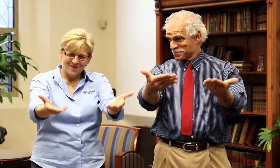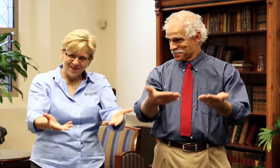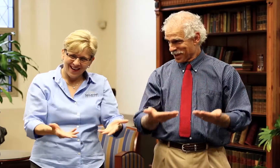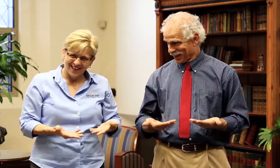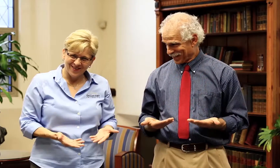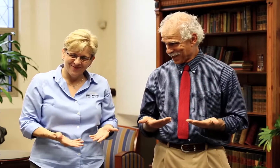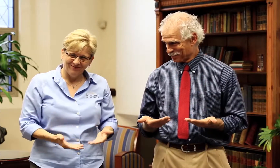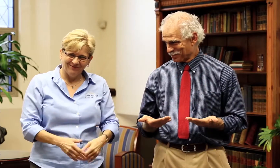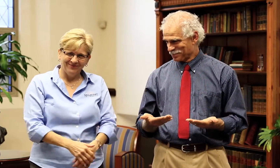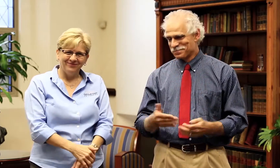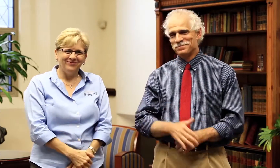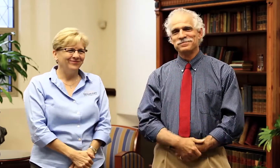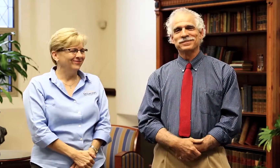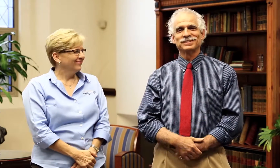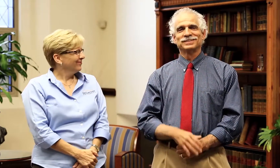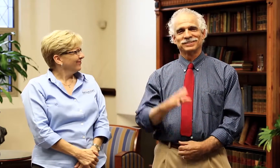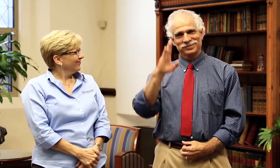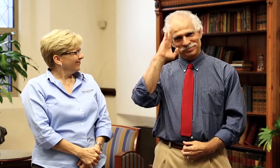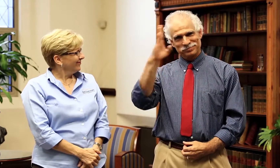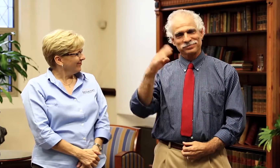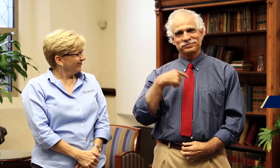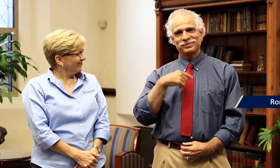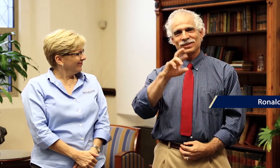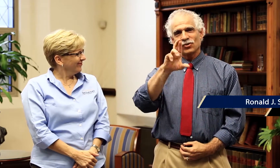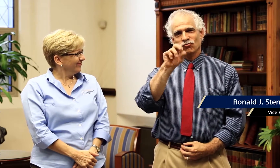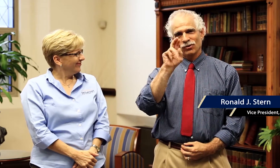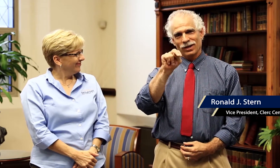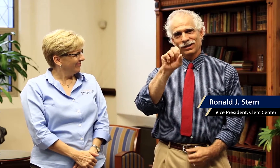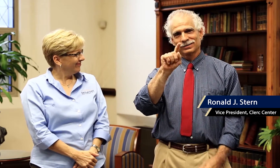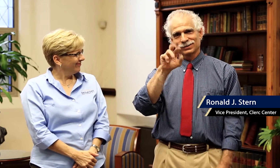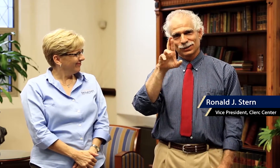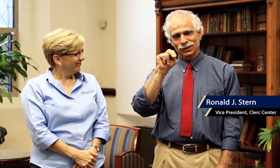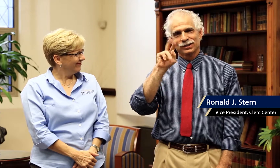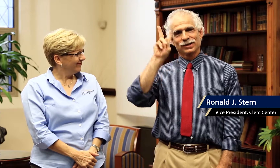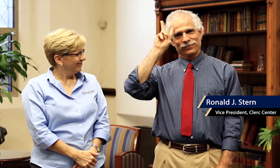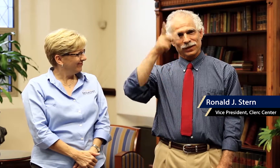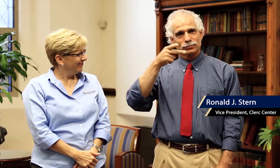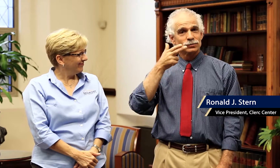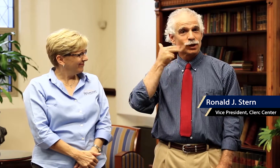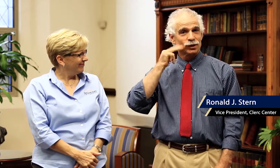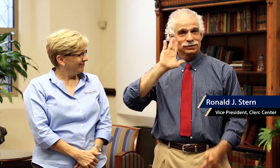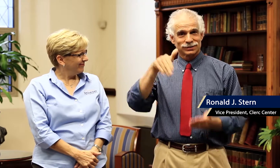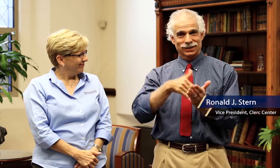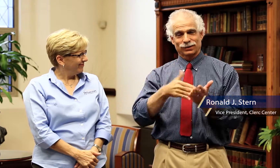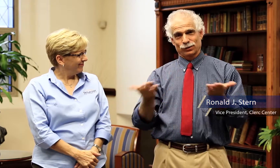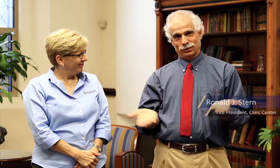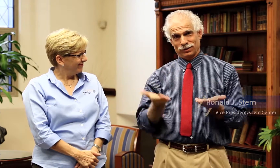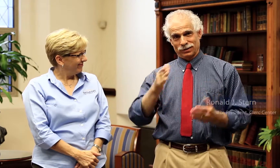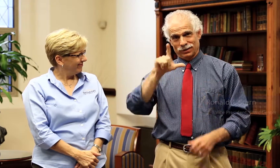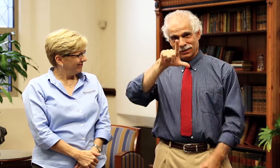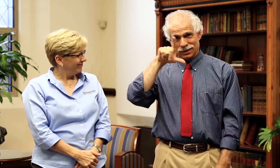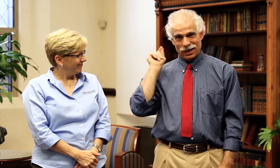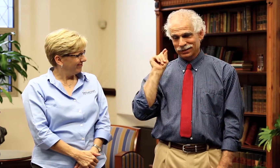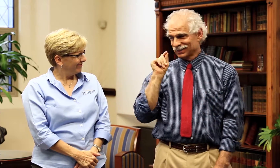(Both) Welcome! Hello. I'm Ron Stern, Vice president of the Clerc Center here at Gallaudet.